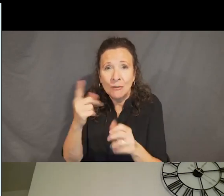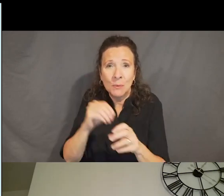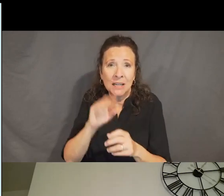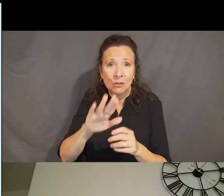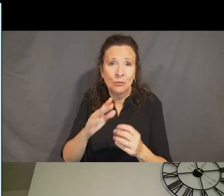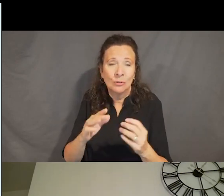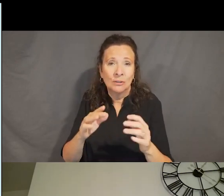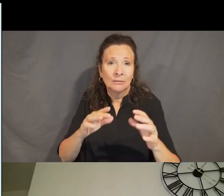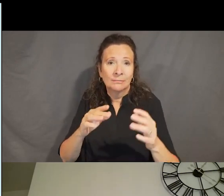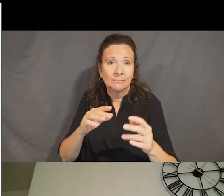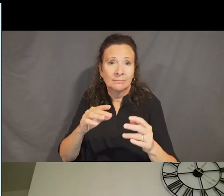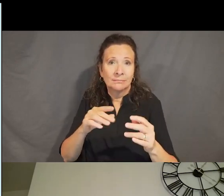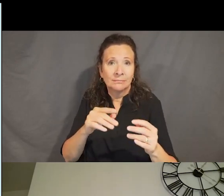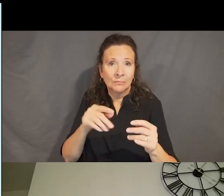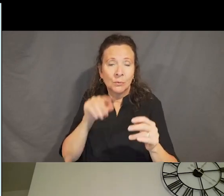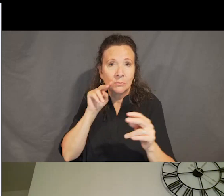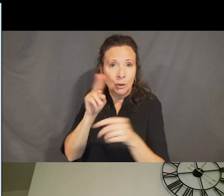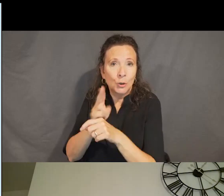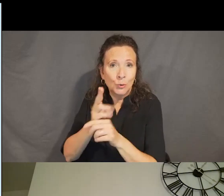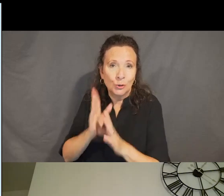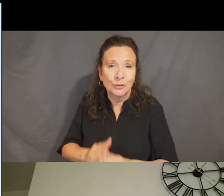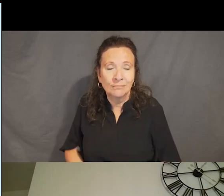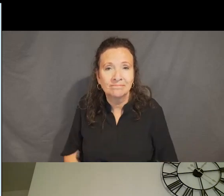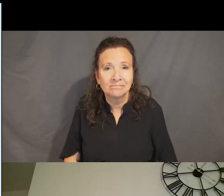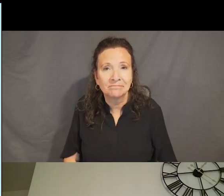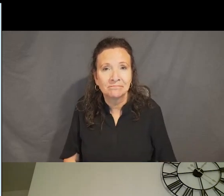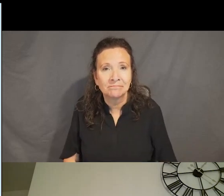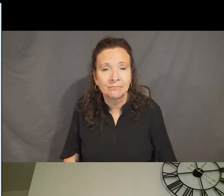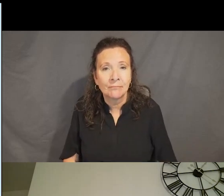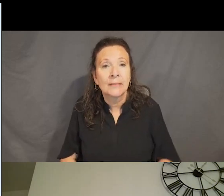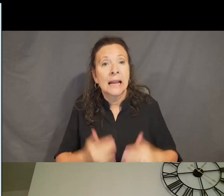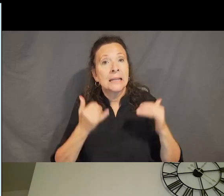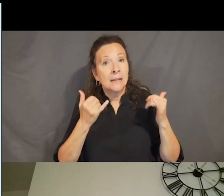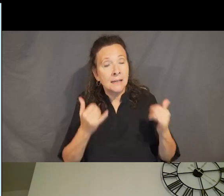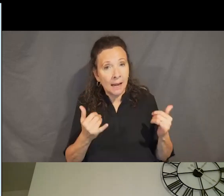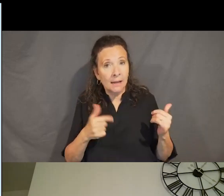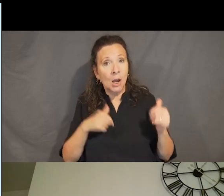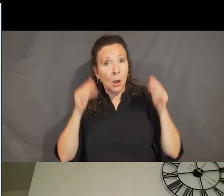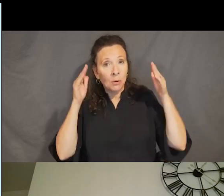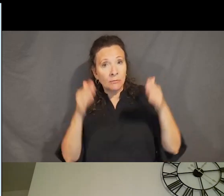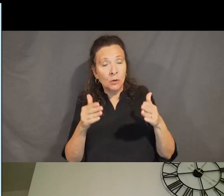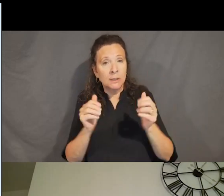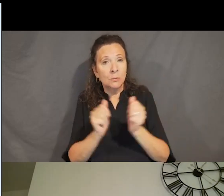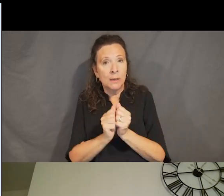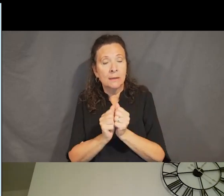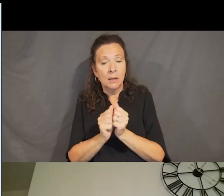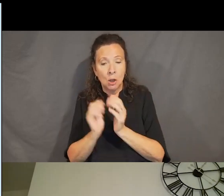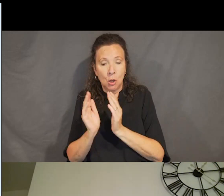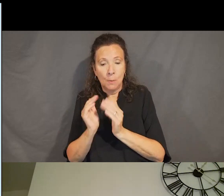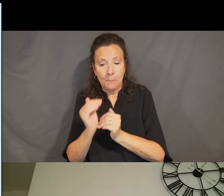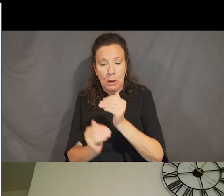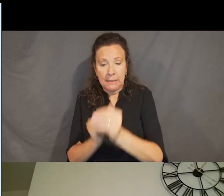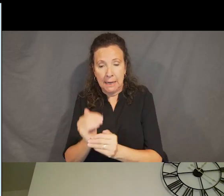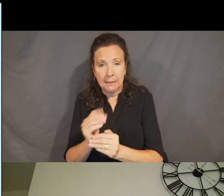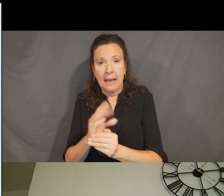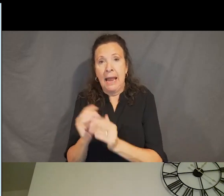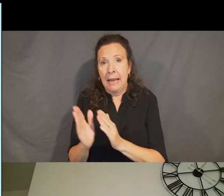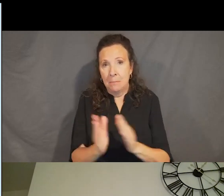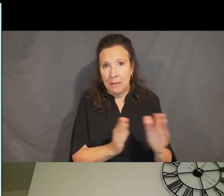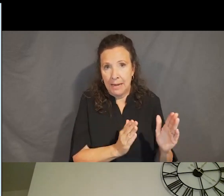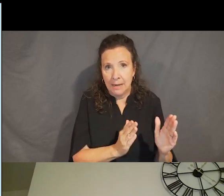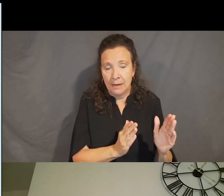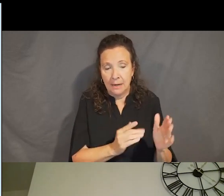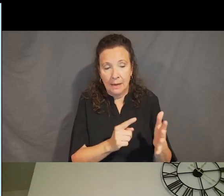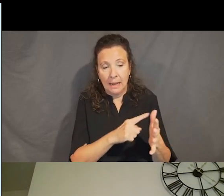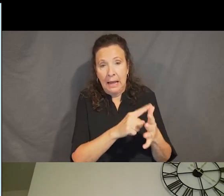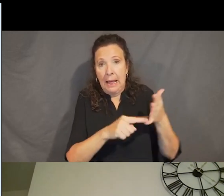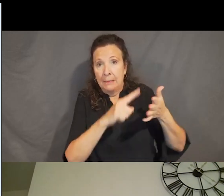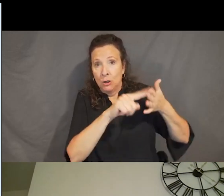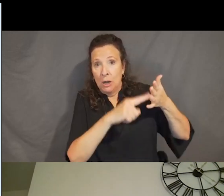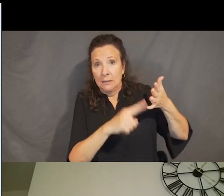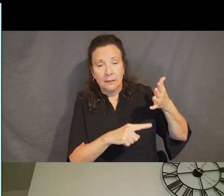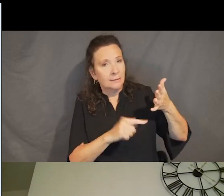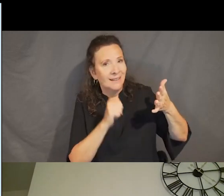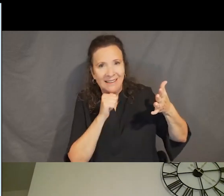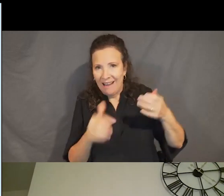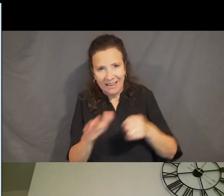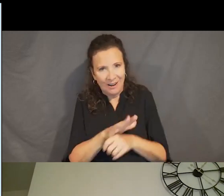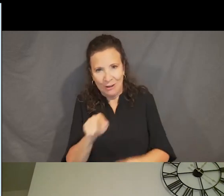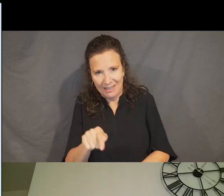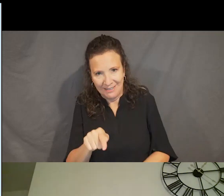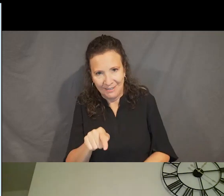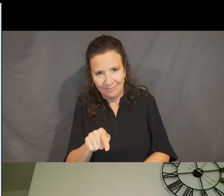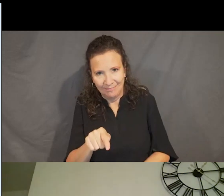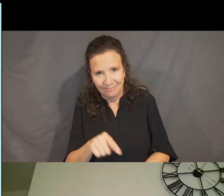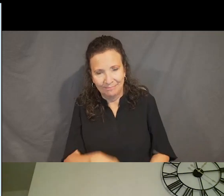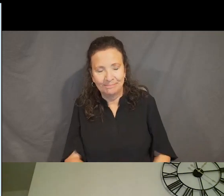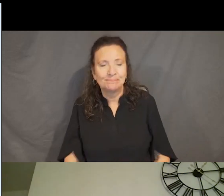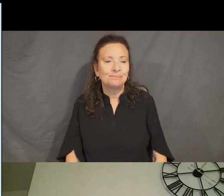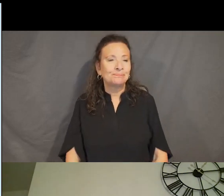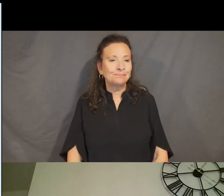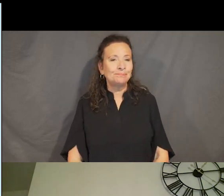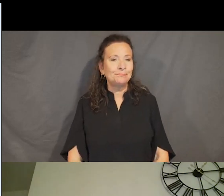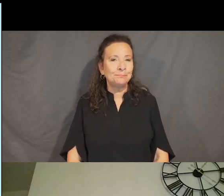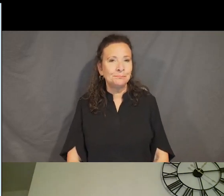going to focus on the process and planning that checklists don't cover. So, we are wanting you to